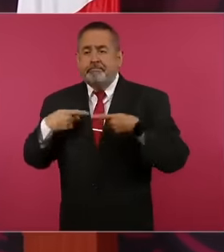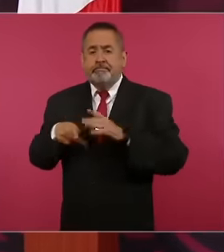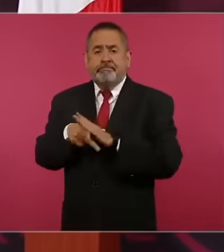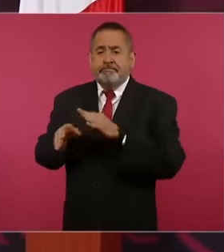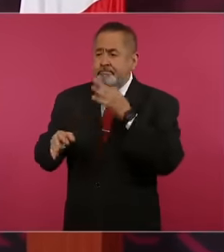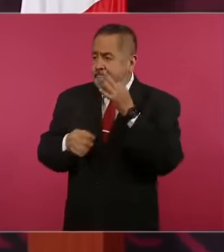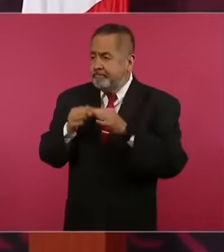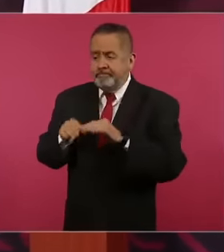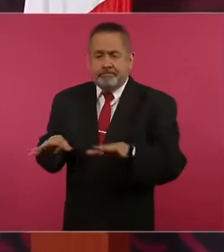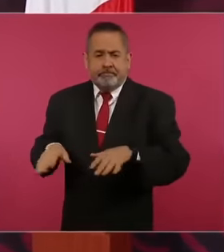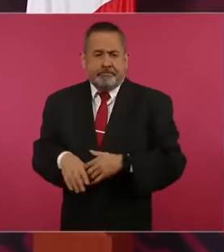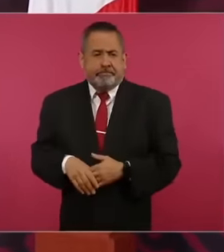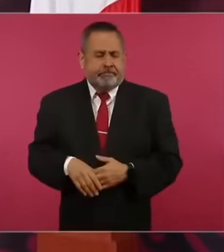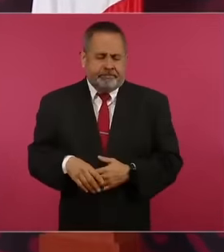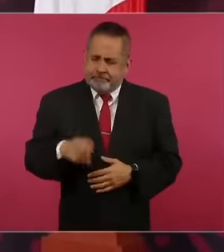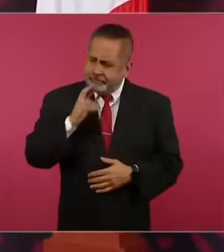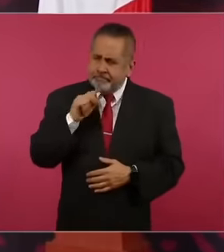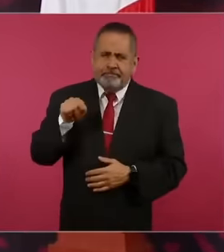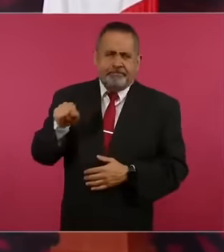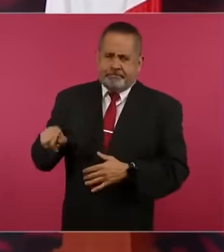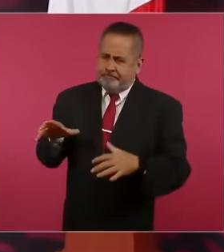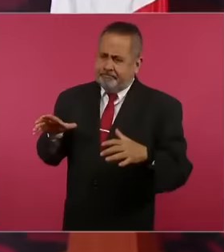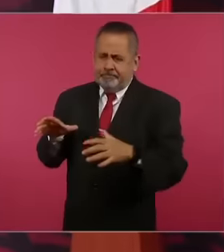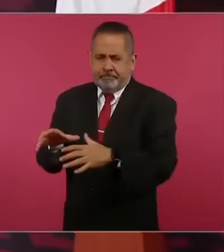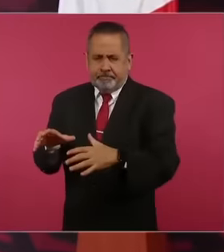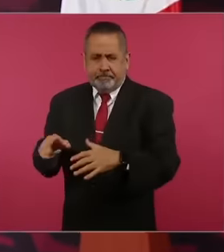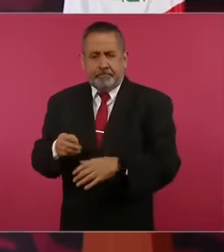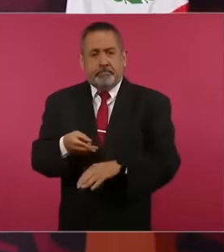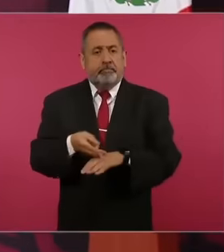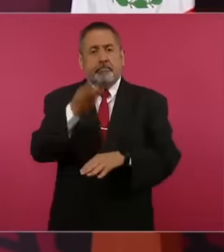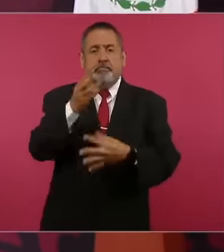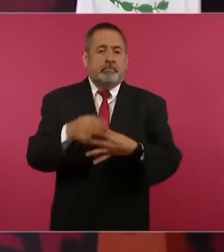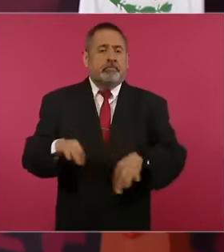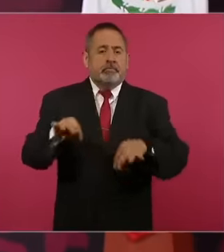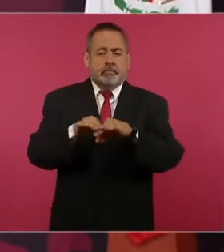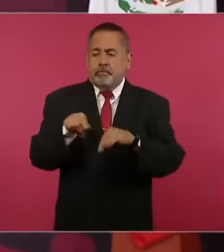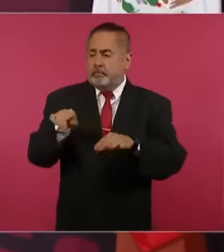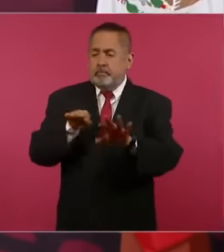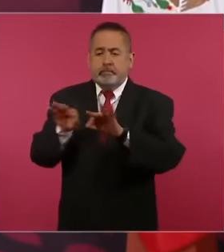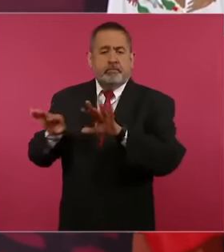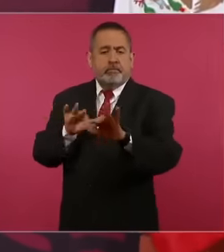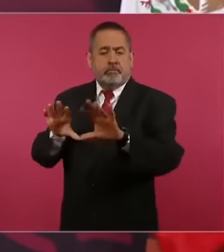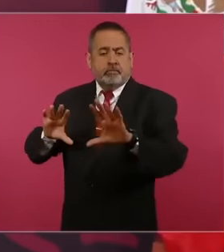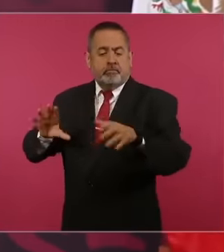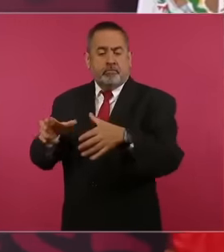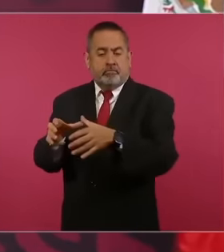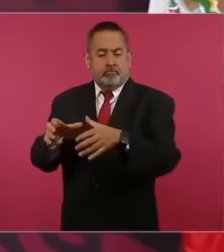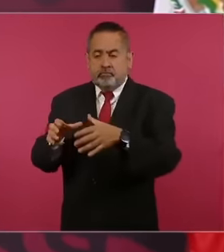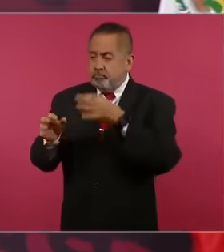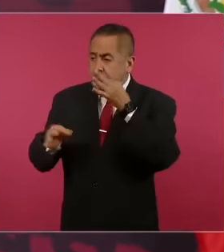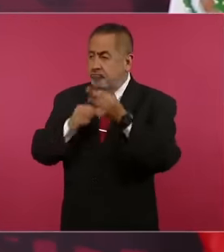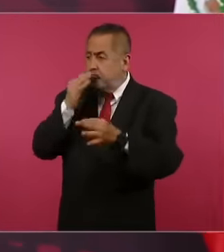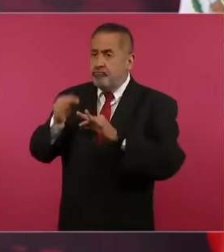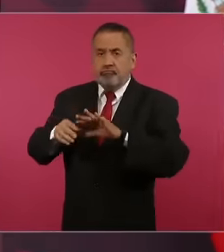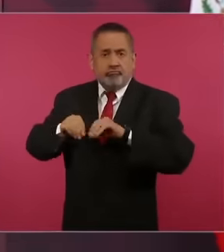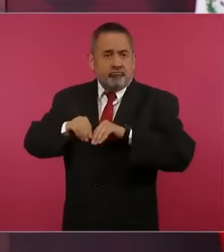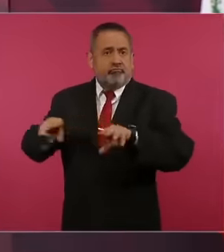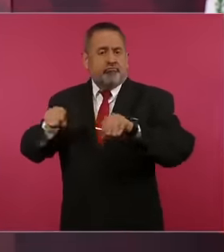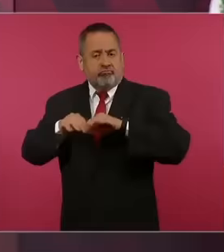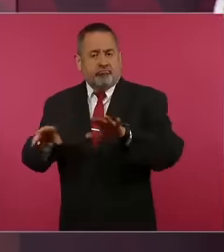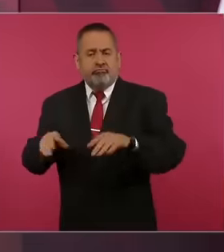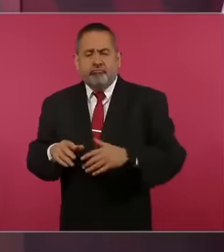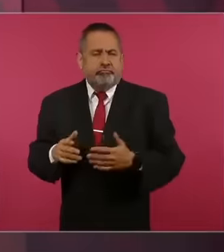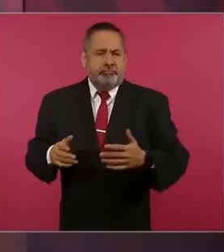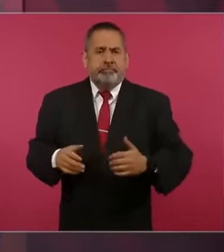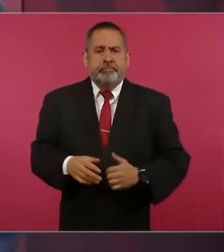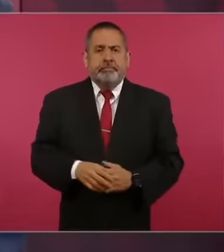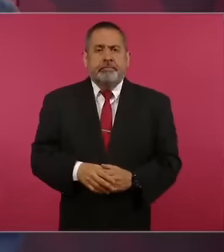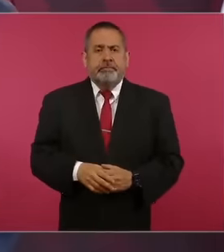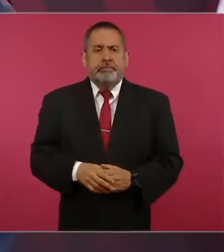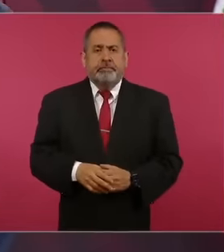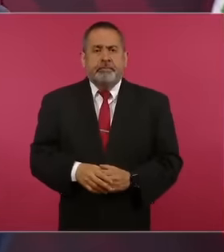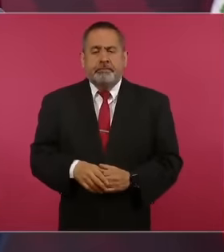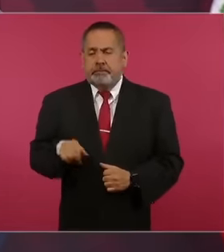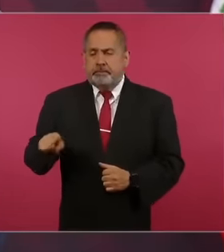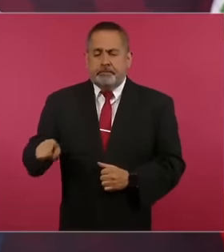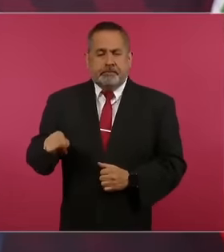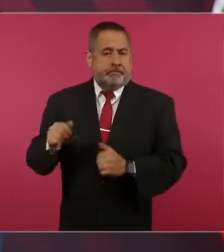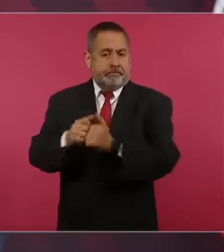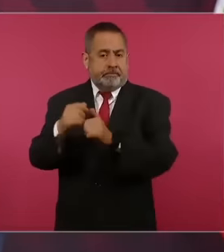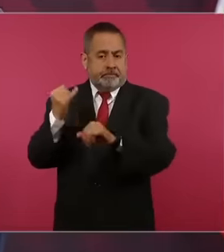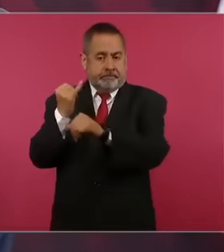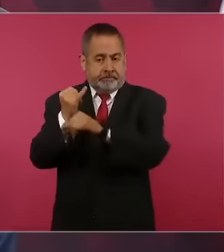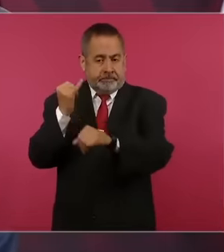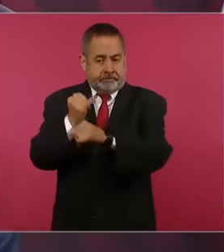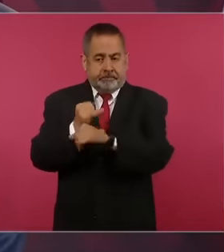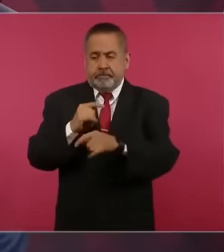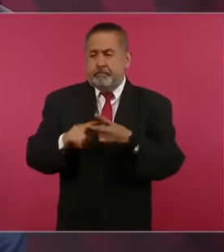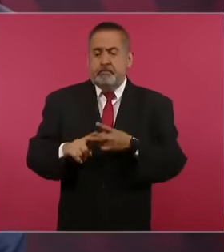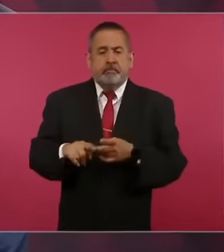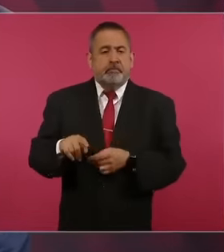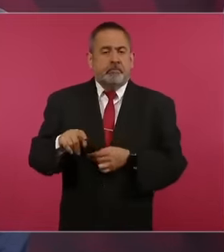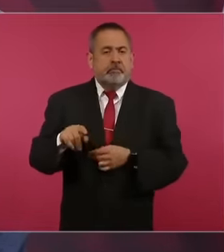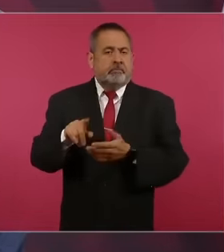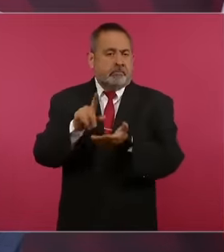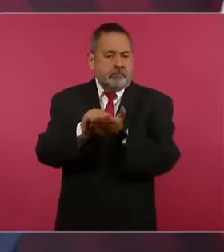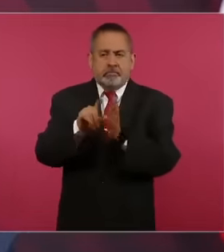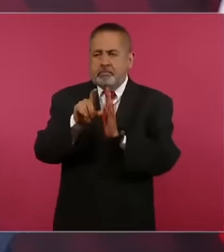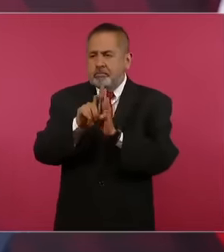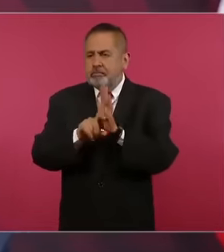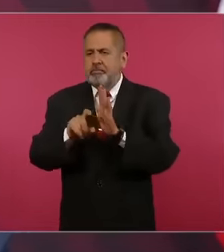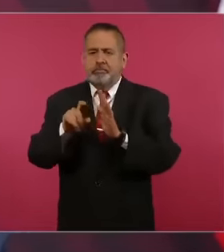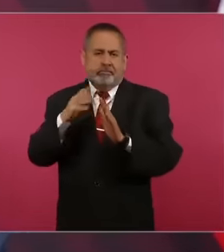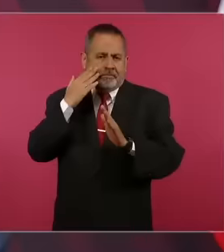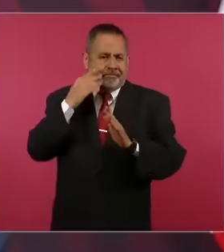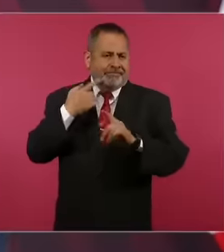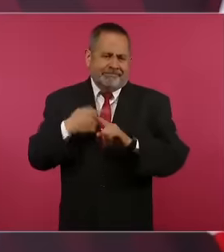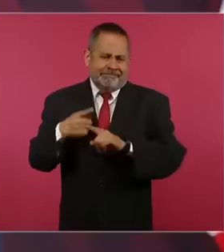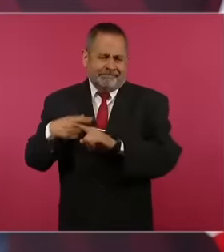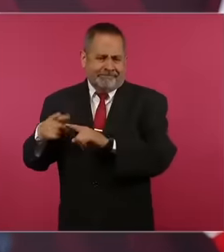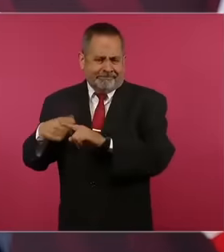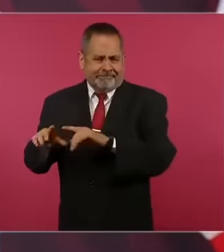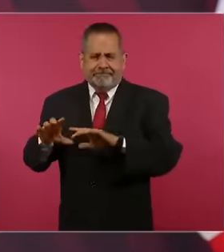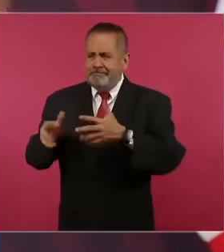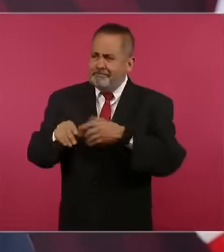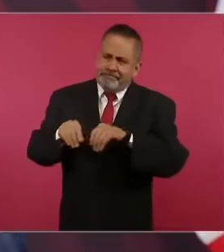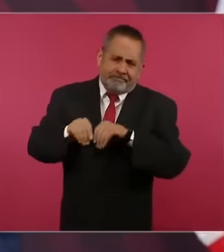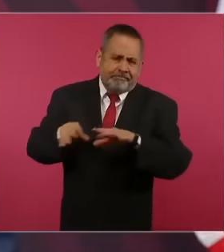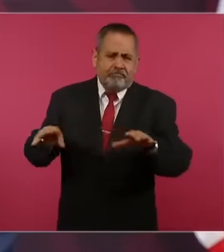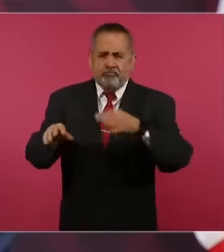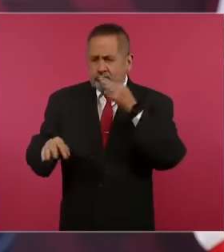it would be very important to group those who with the Internet with social networks eh inform